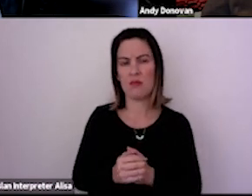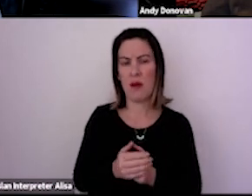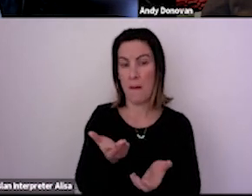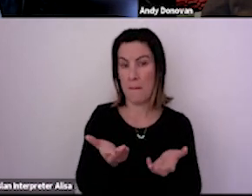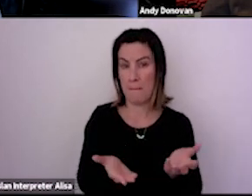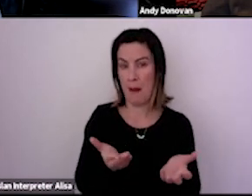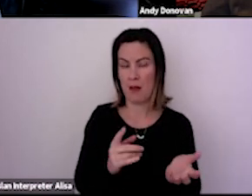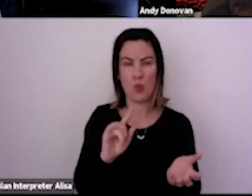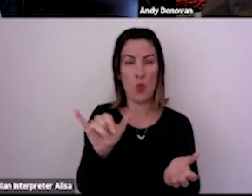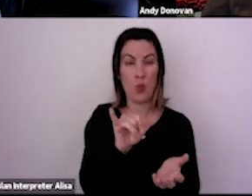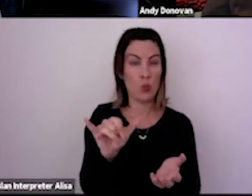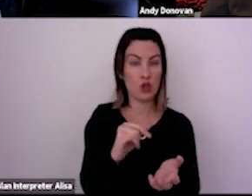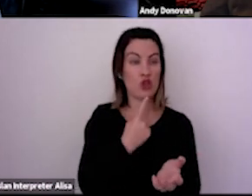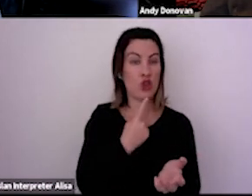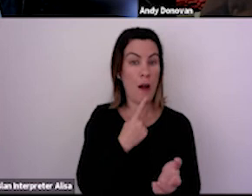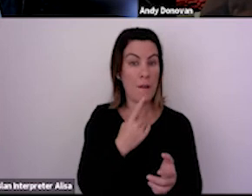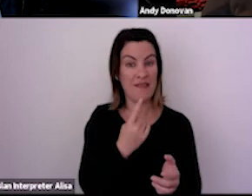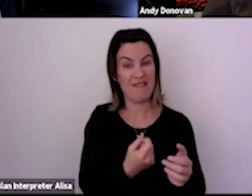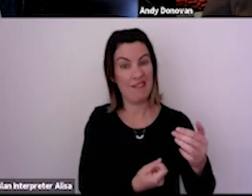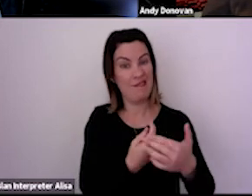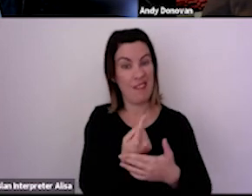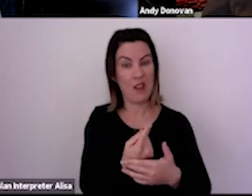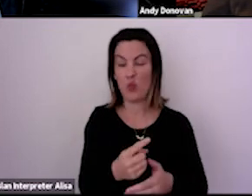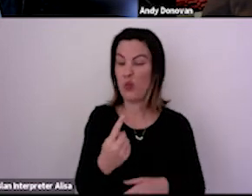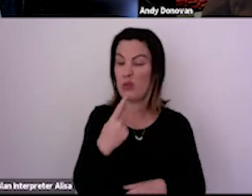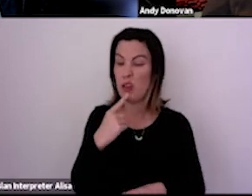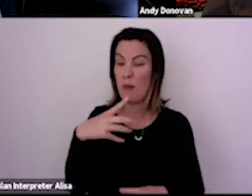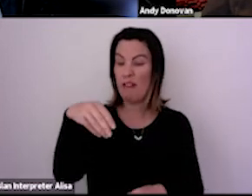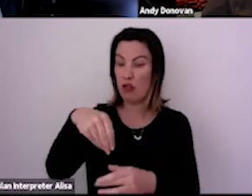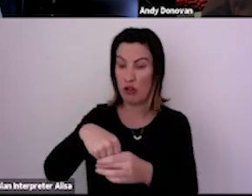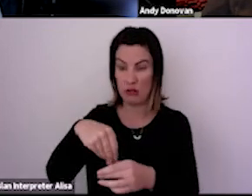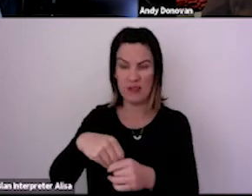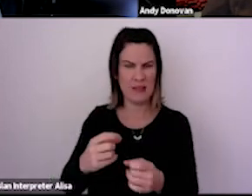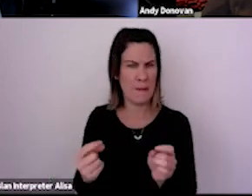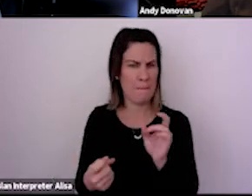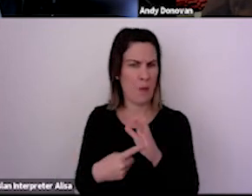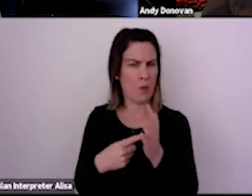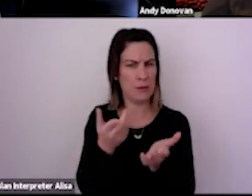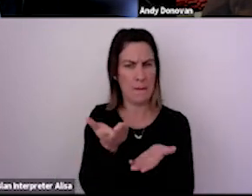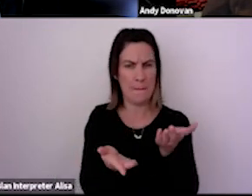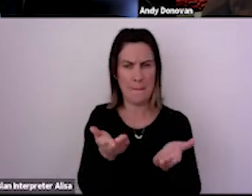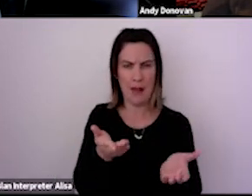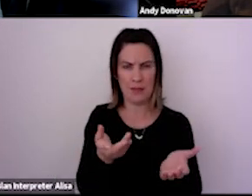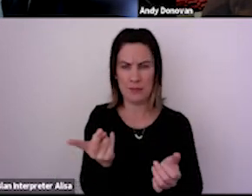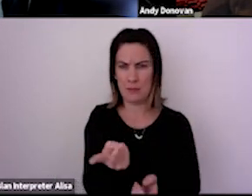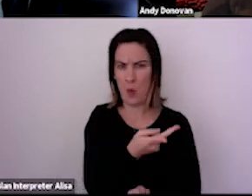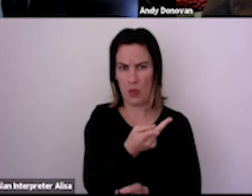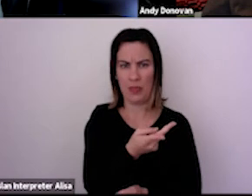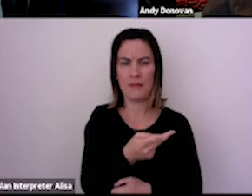types of content I suppose that have been presented as well. But I do like that idea that content can be serious,